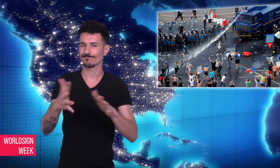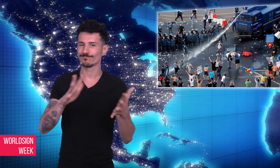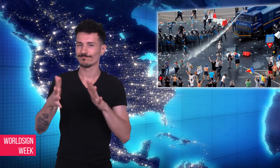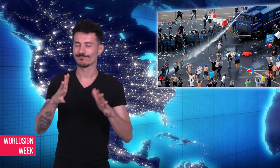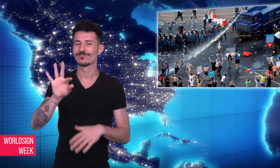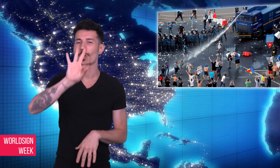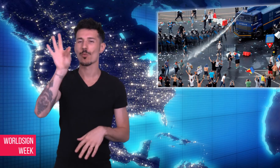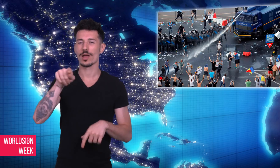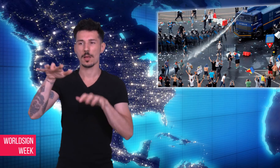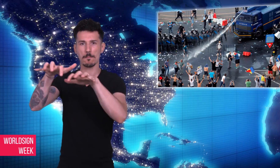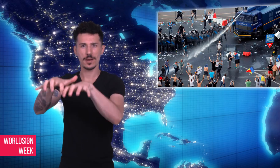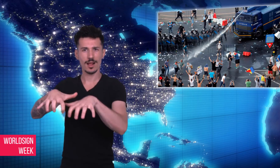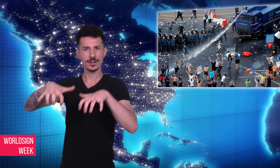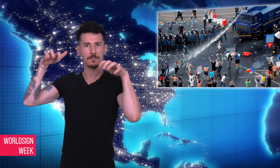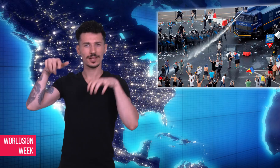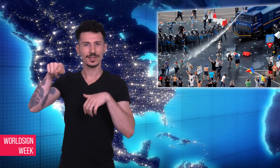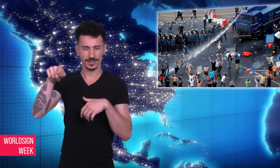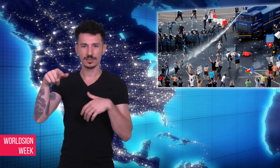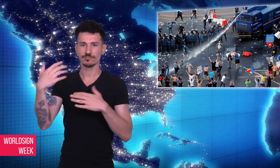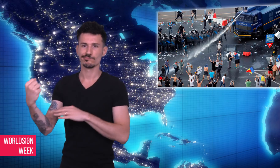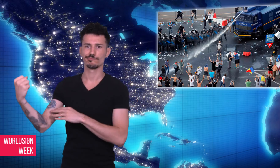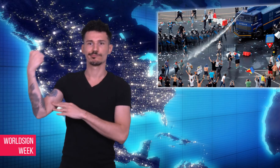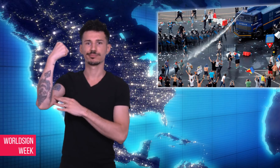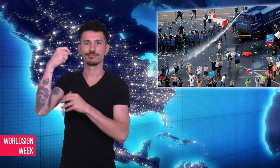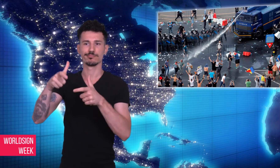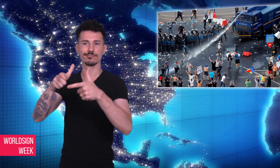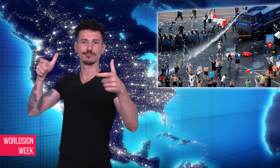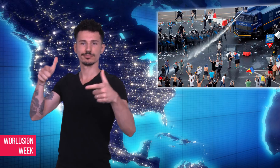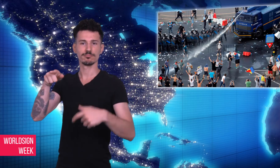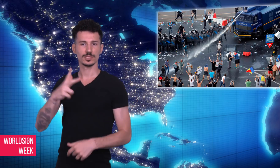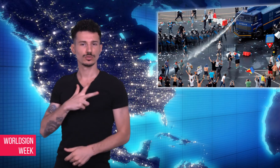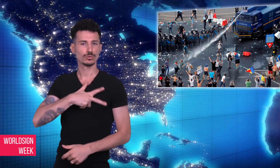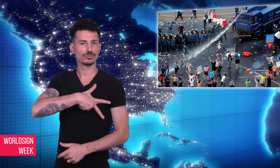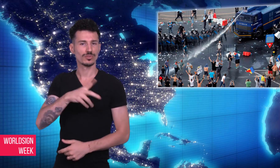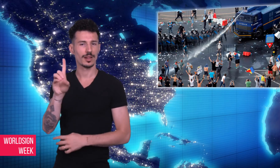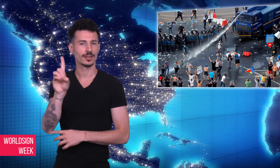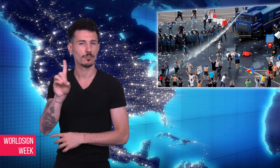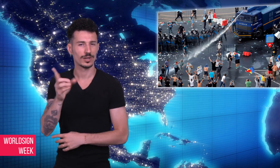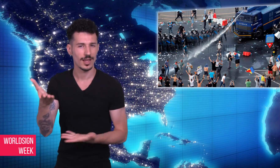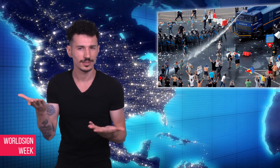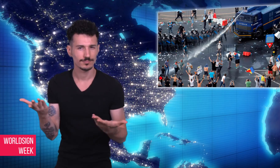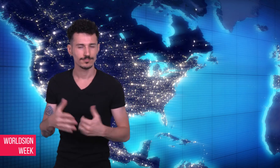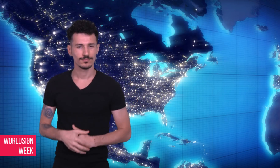Democrats still in majority.